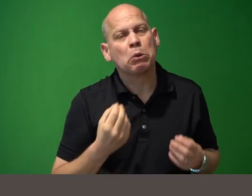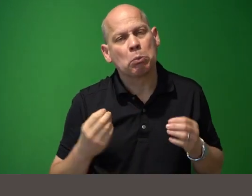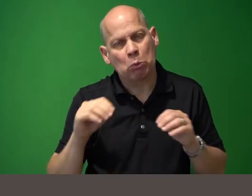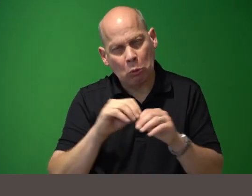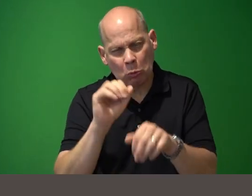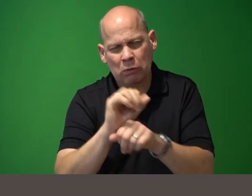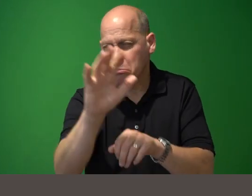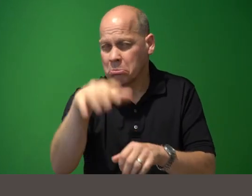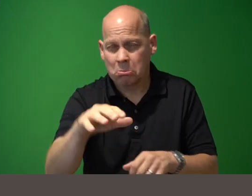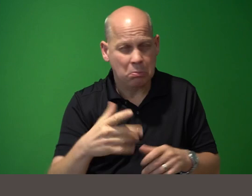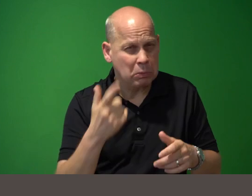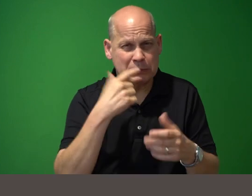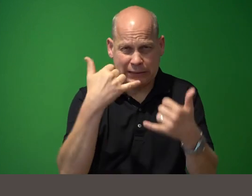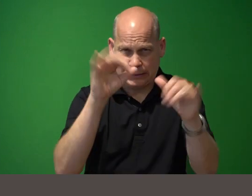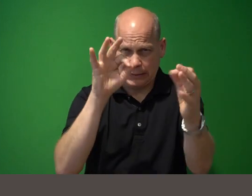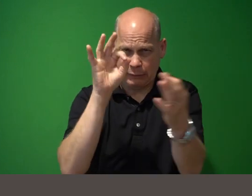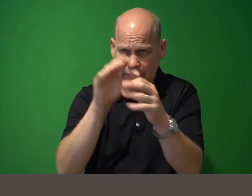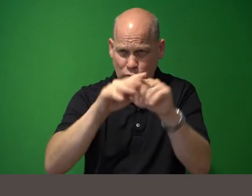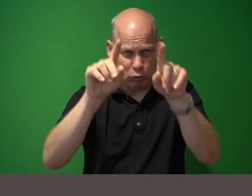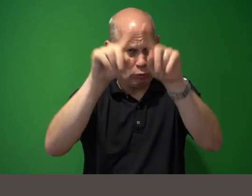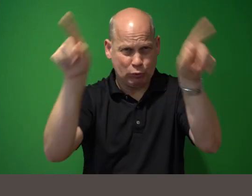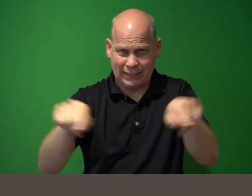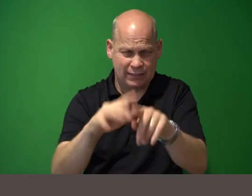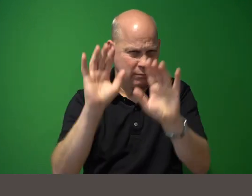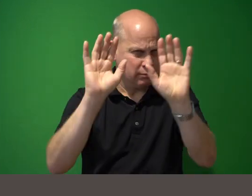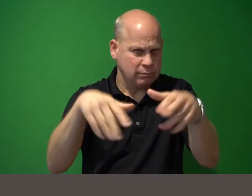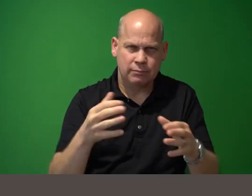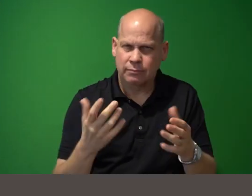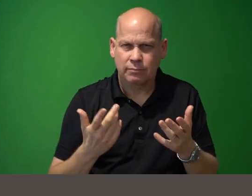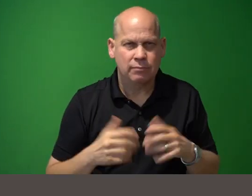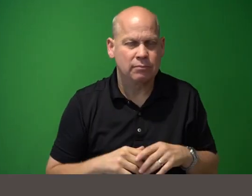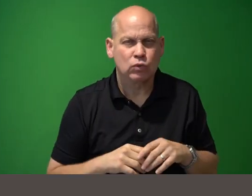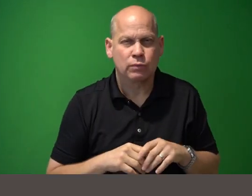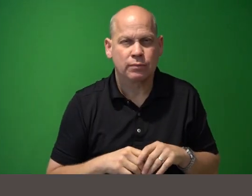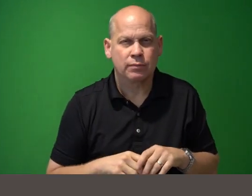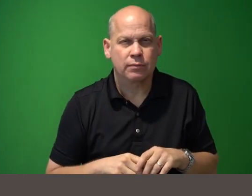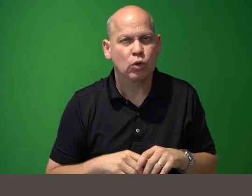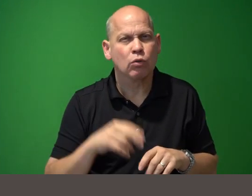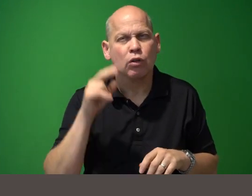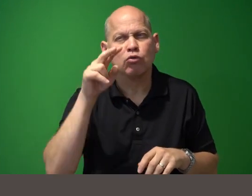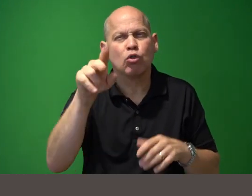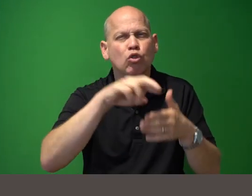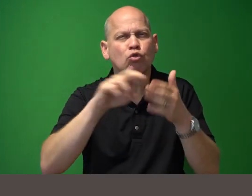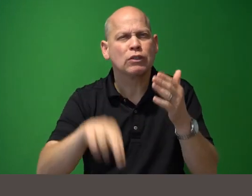but hey, it still fits on the screen, and here we go. So let's look at the results.